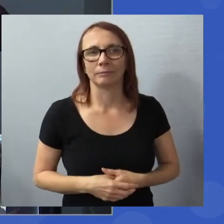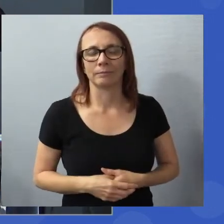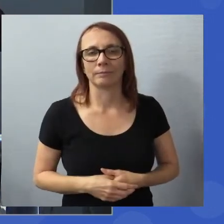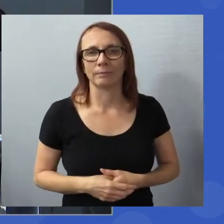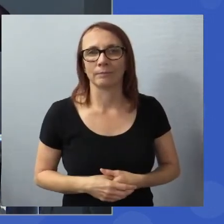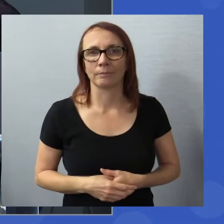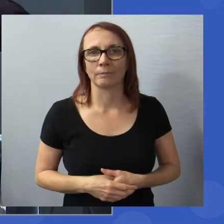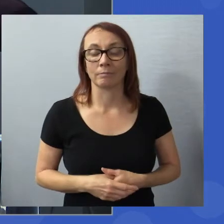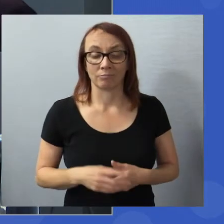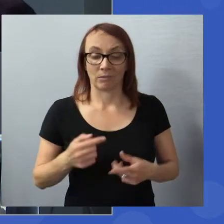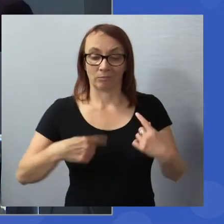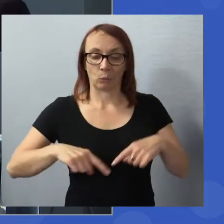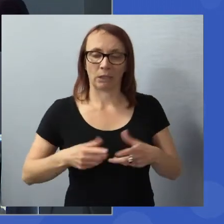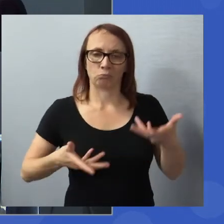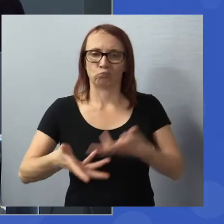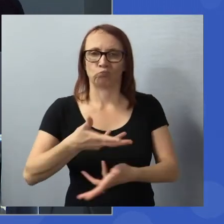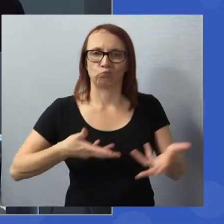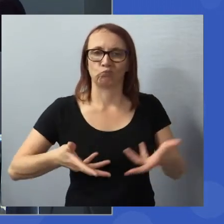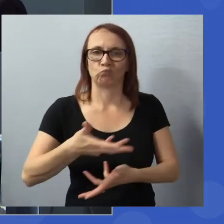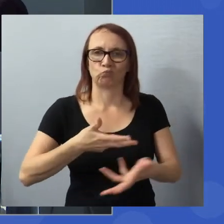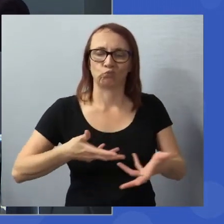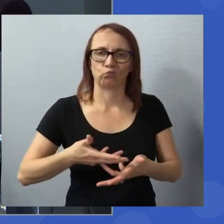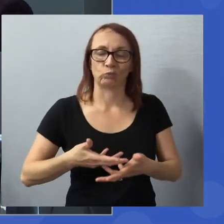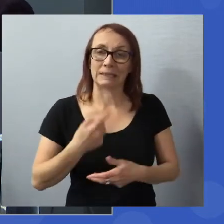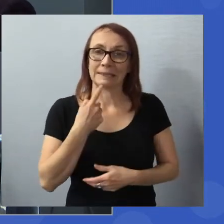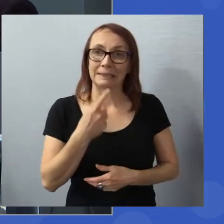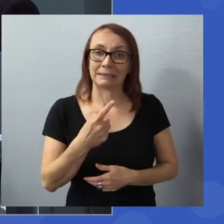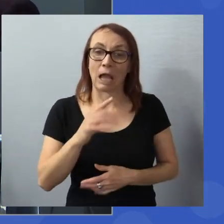table we talked about that and what we said everybody makes mistakes